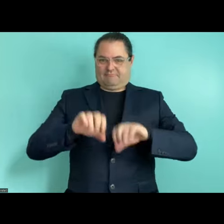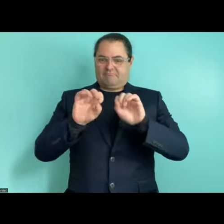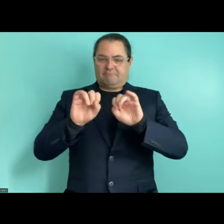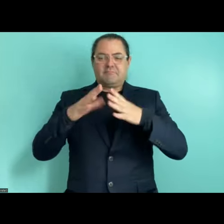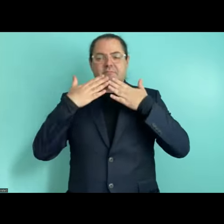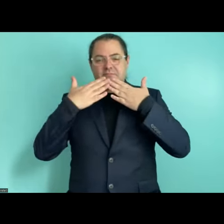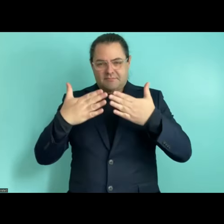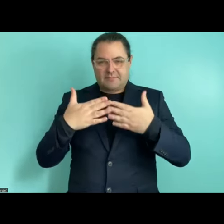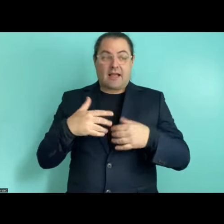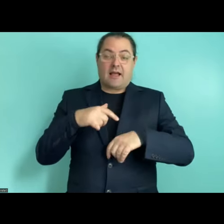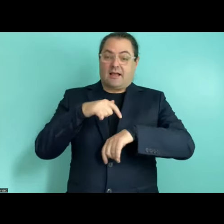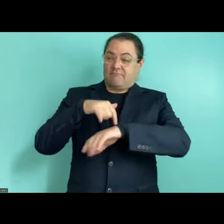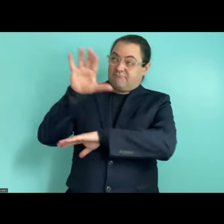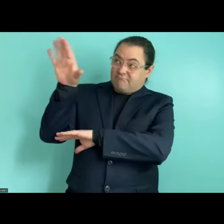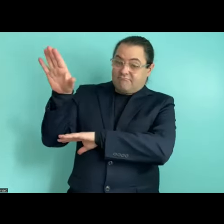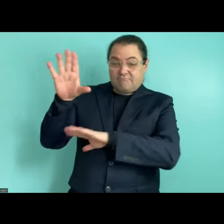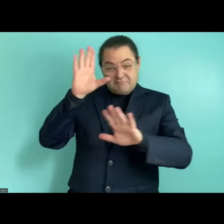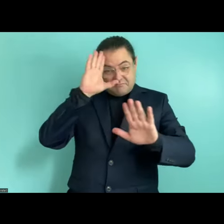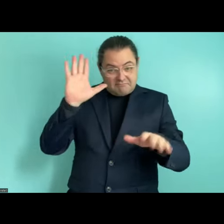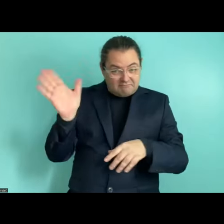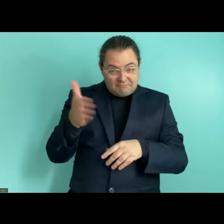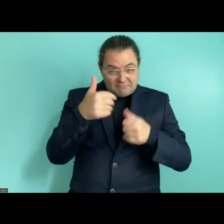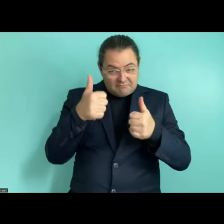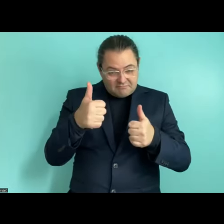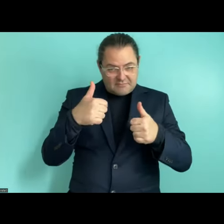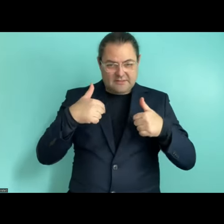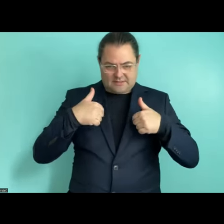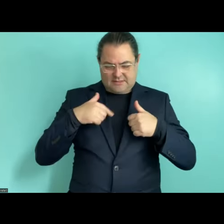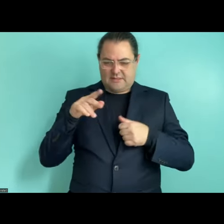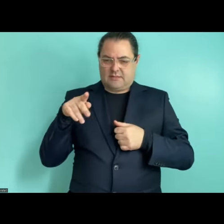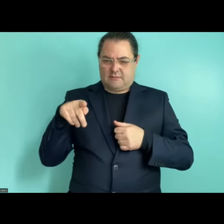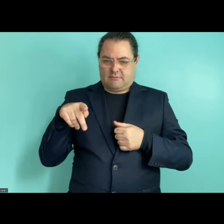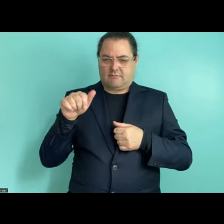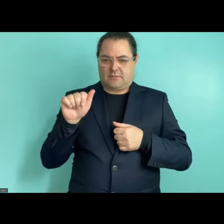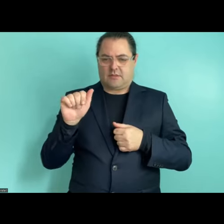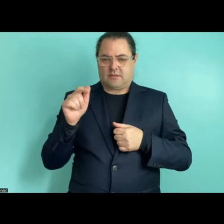as much as already introduced me My name is Patricia Welcome to call me petty.